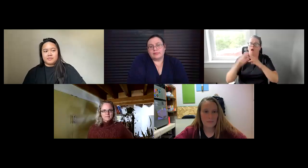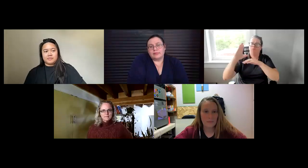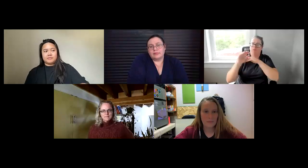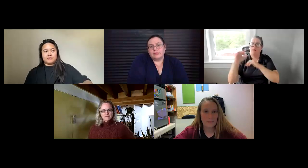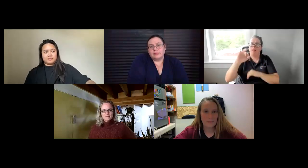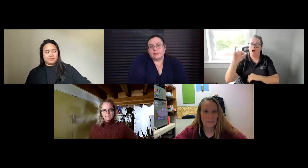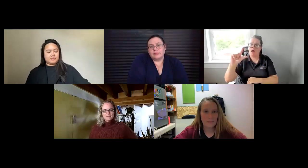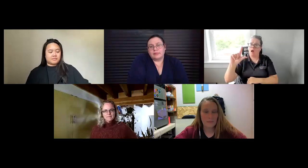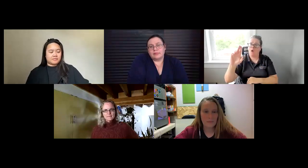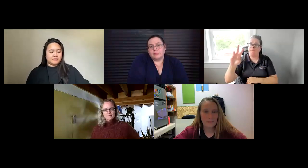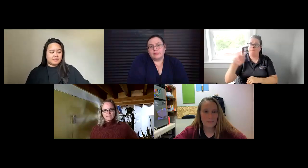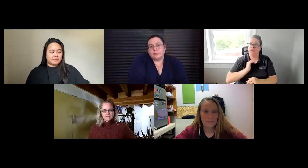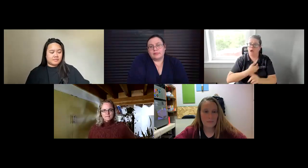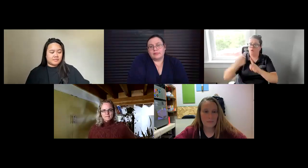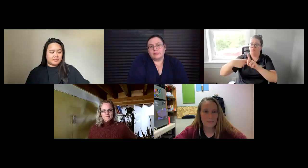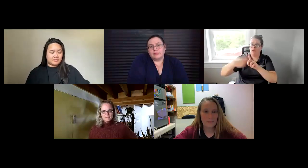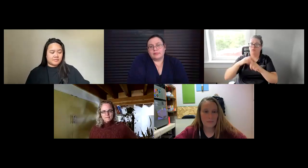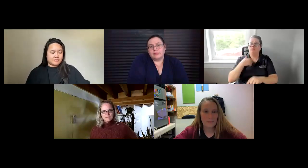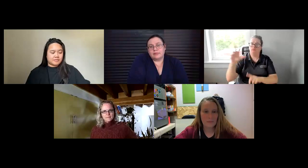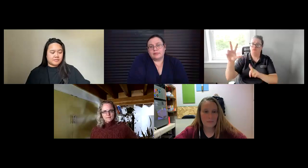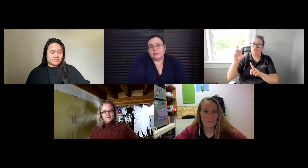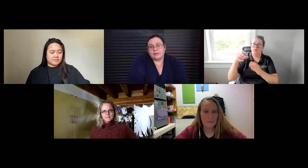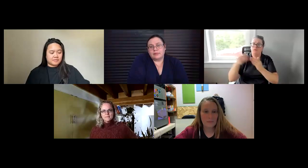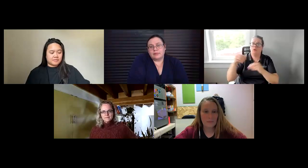So having a good price and also having value there.